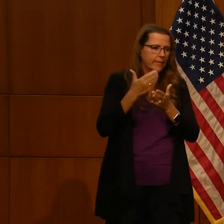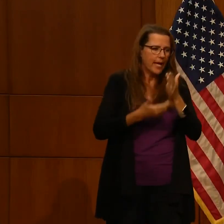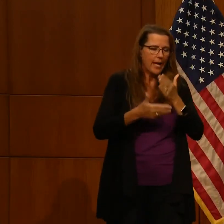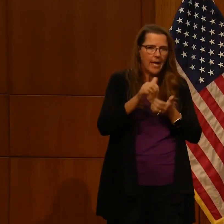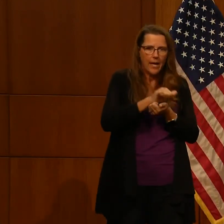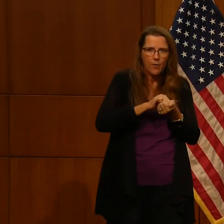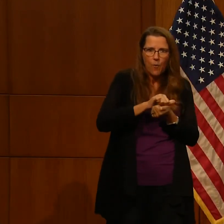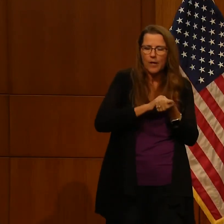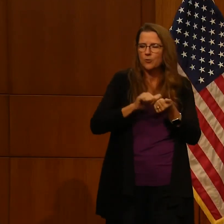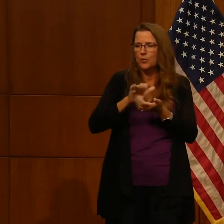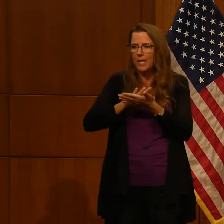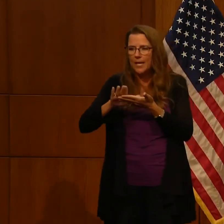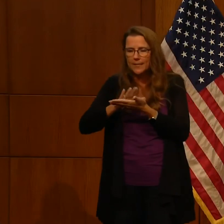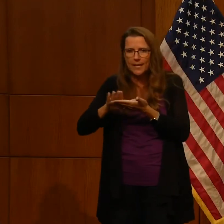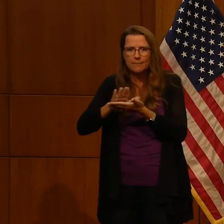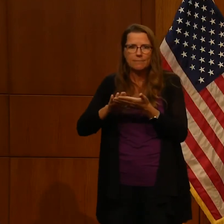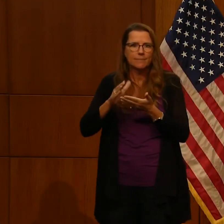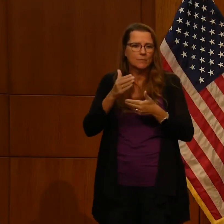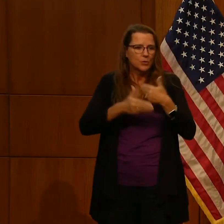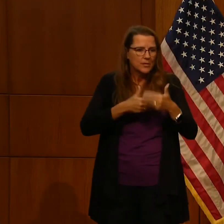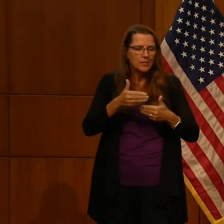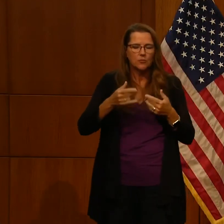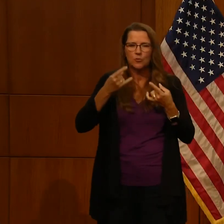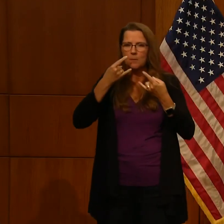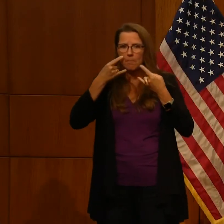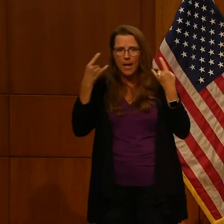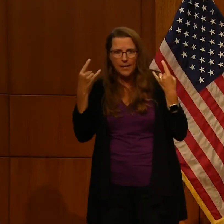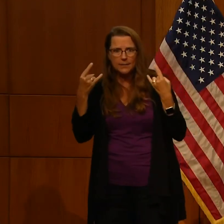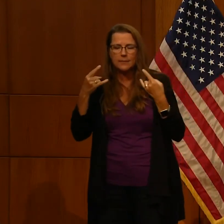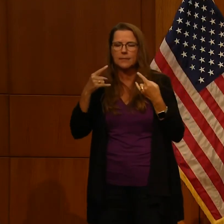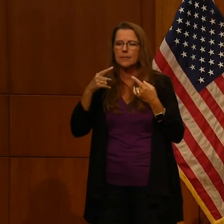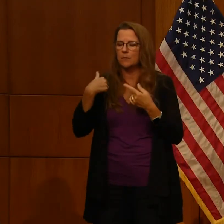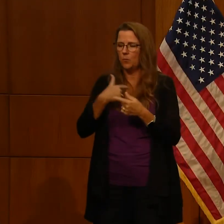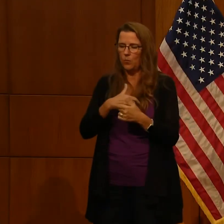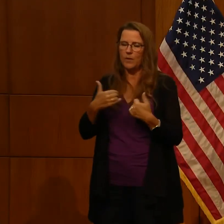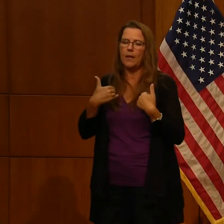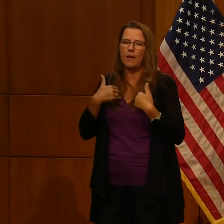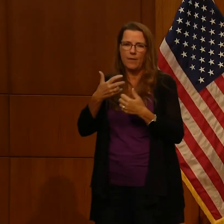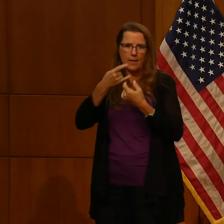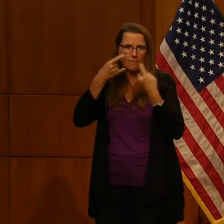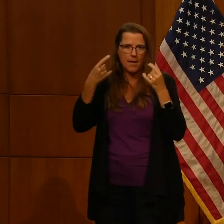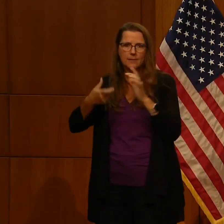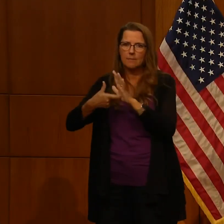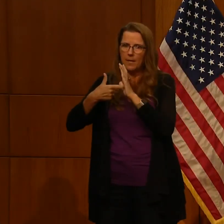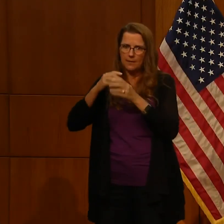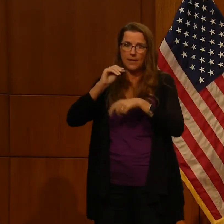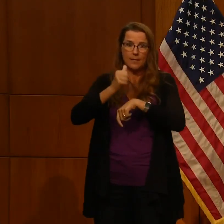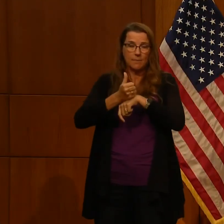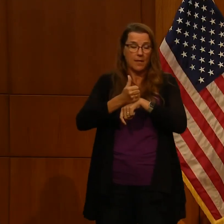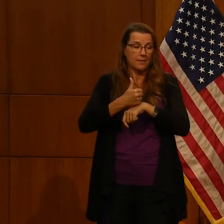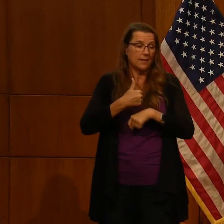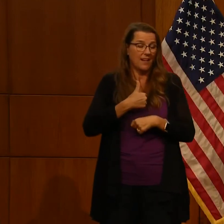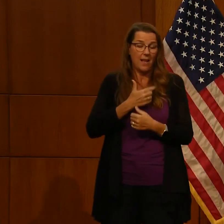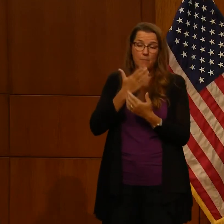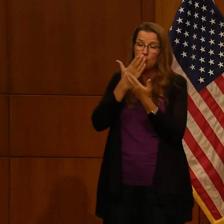STAYING PHYSICALLY DISTANCE. WE'RE FOLLOWING ALL OF THE HAND WASHING HAND SANITIZING